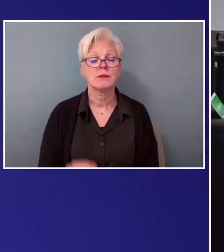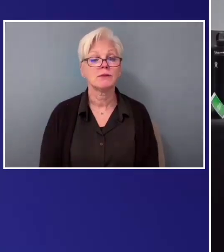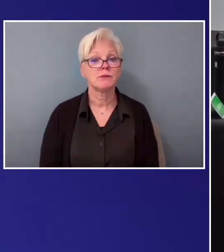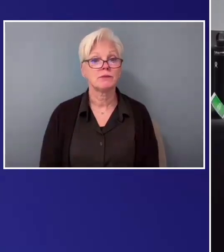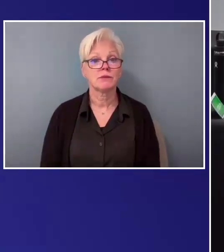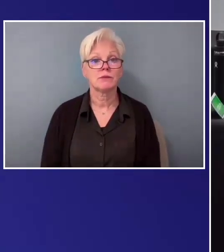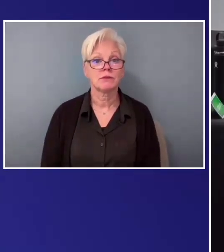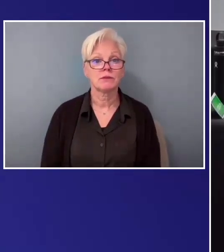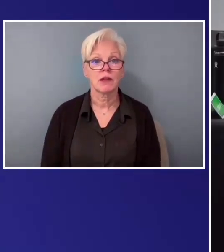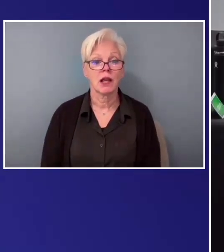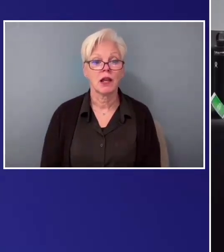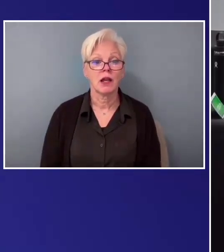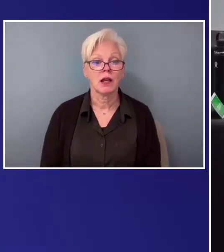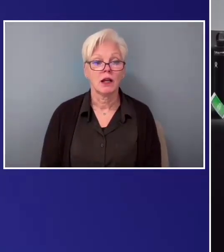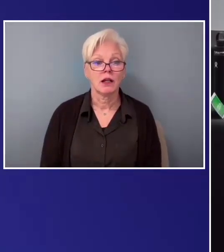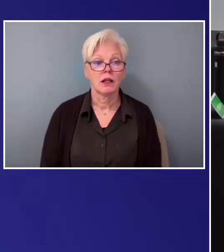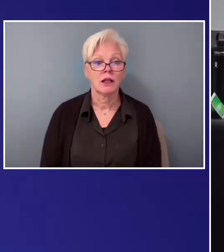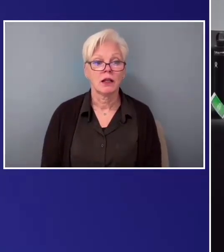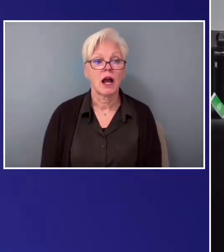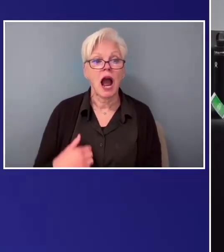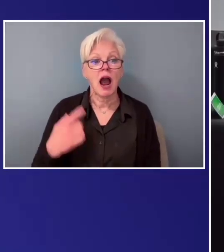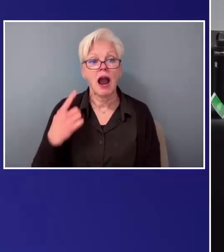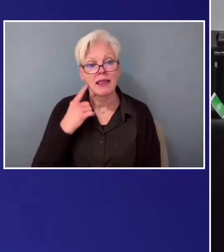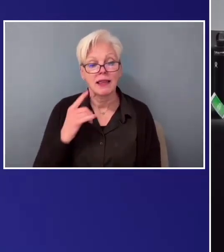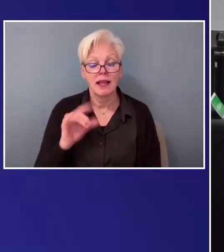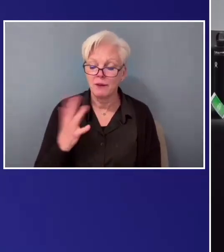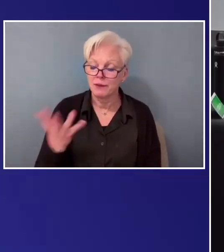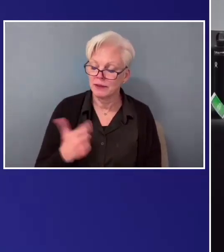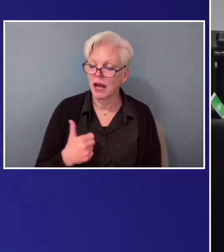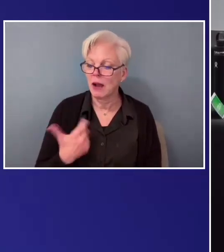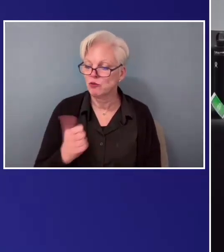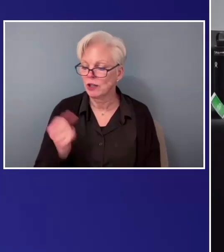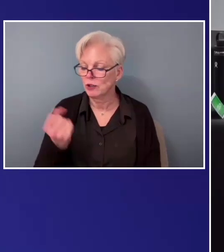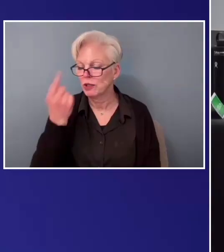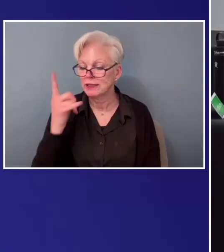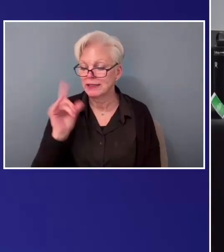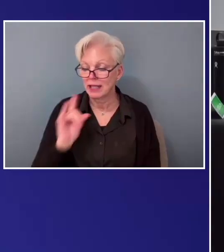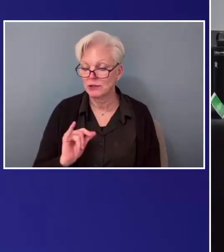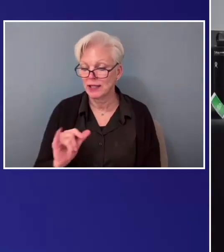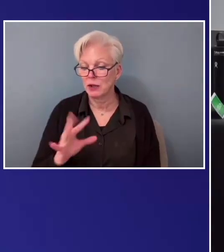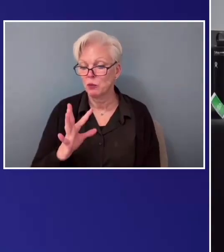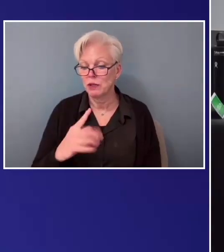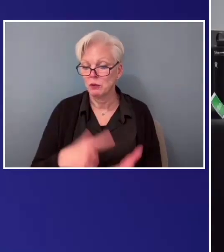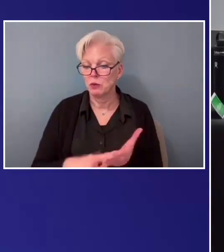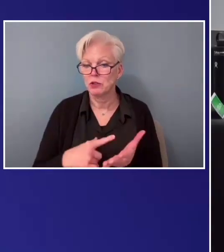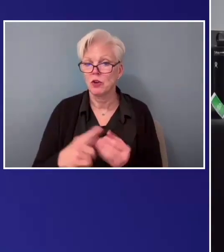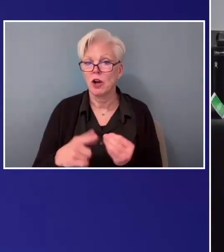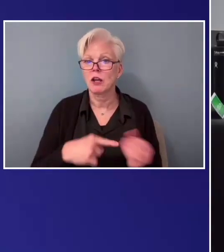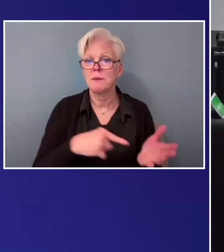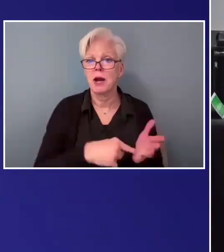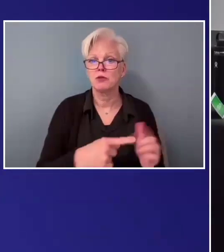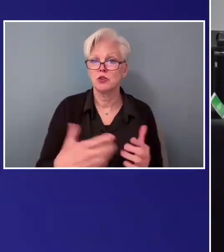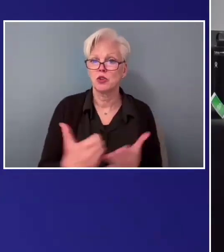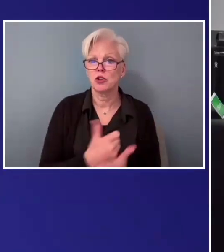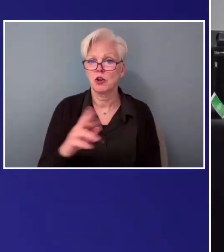Yeah. Sorry for -- I think it's the same. I just am trying to understand. So it sounds like we're going to talk about the debt-to-earnings rate as a measure this